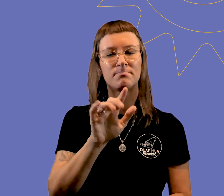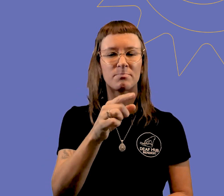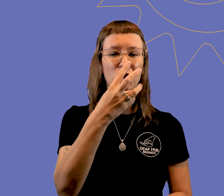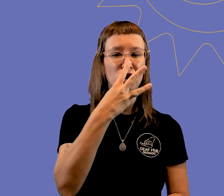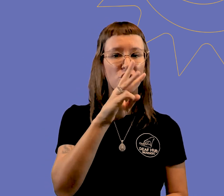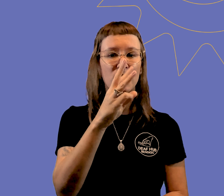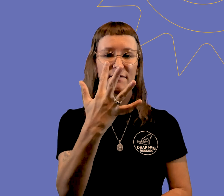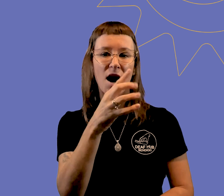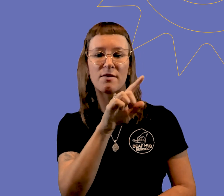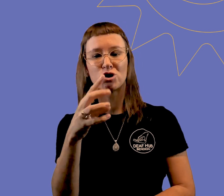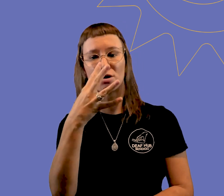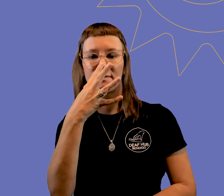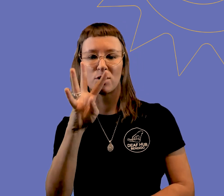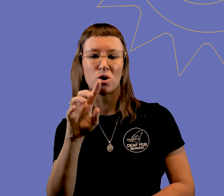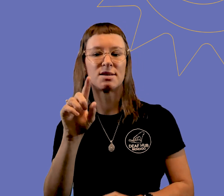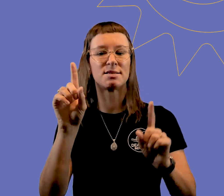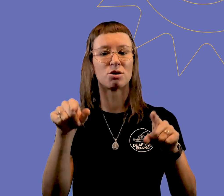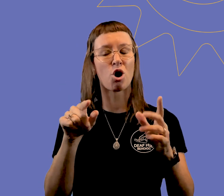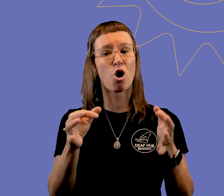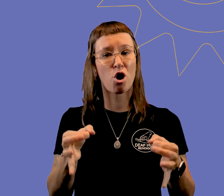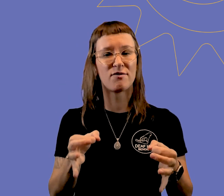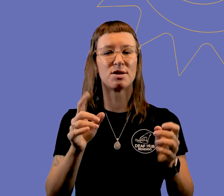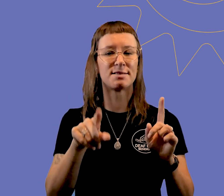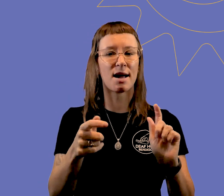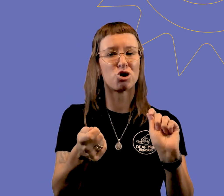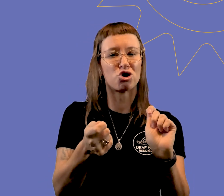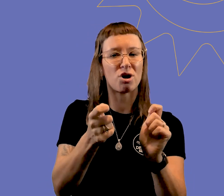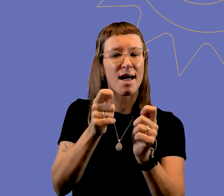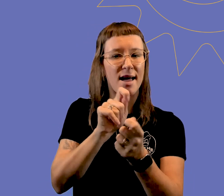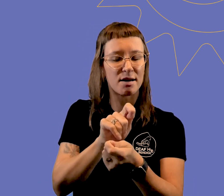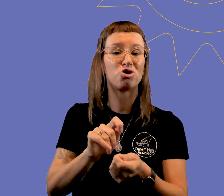From about 35 to 40 years of age your ovaries and hormones start to change.